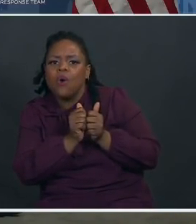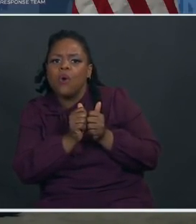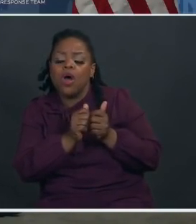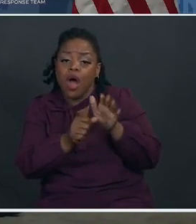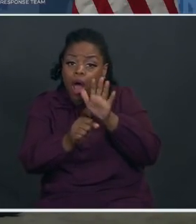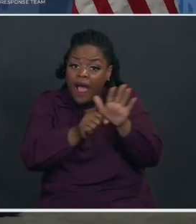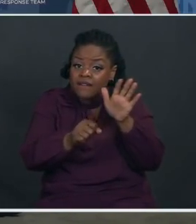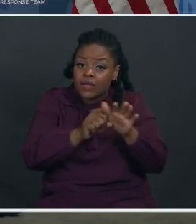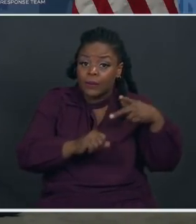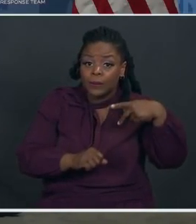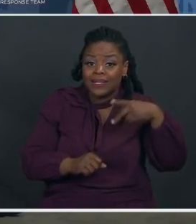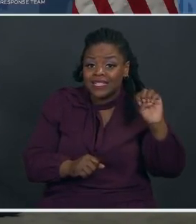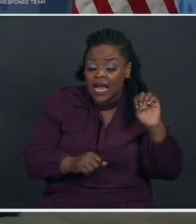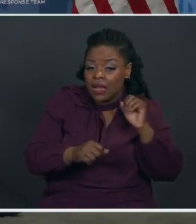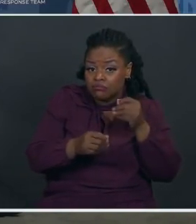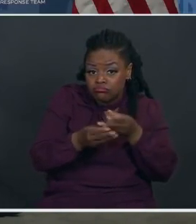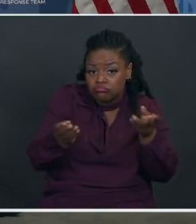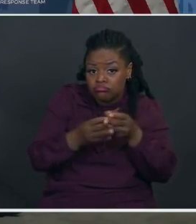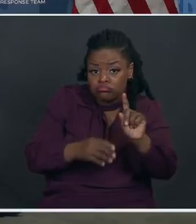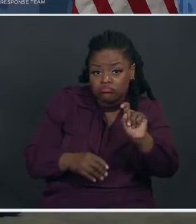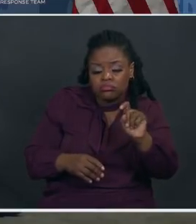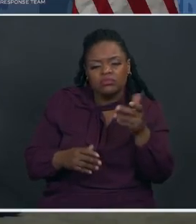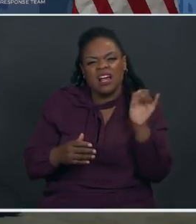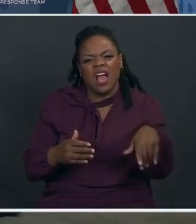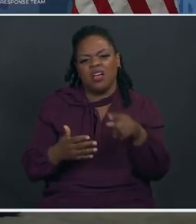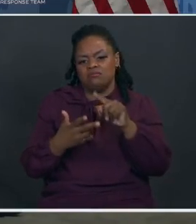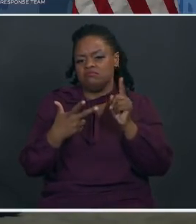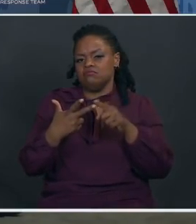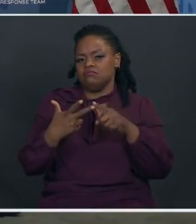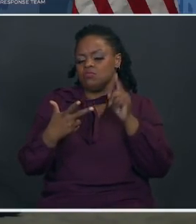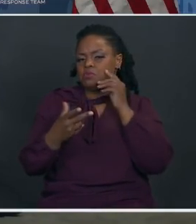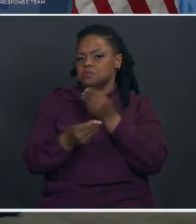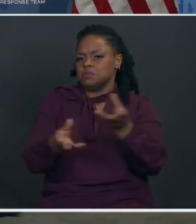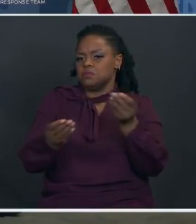and other critical materials, and reopen K through eight schools.